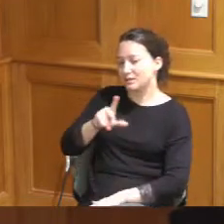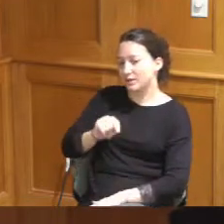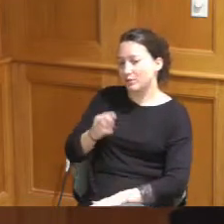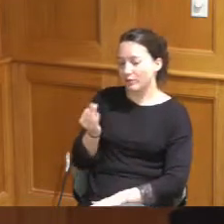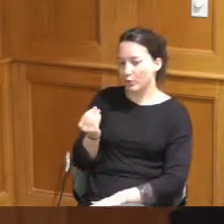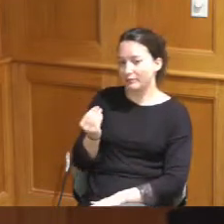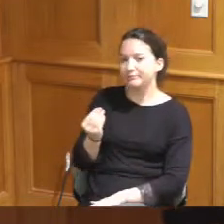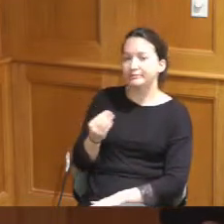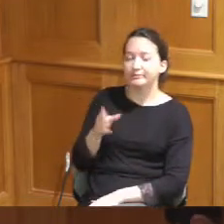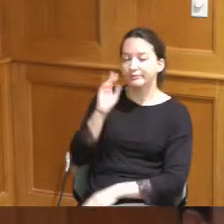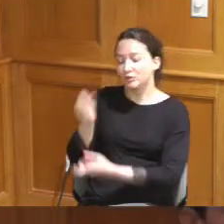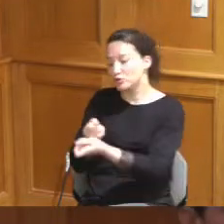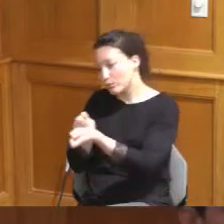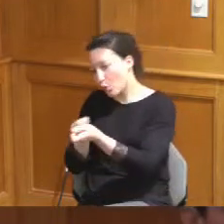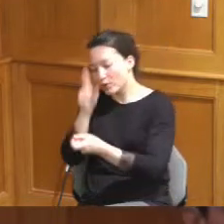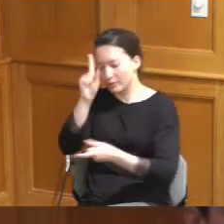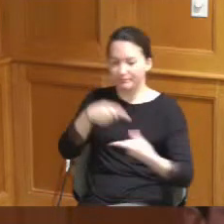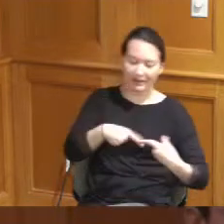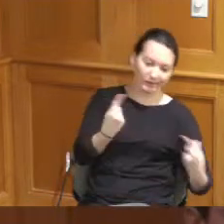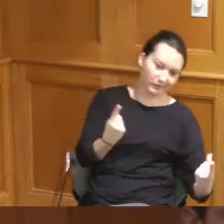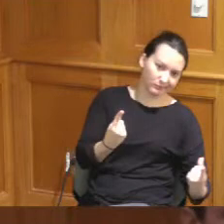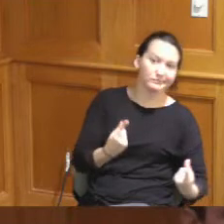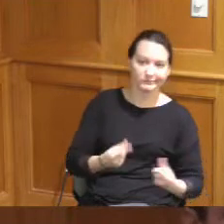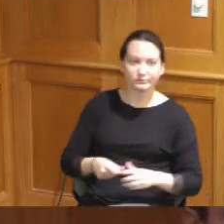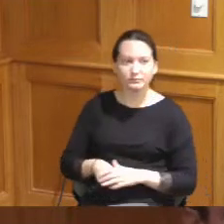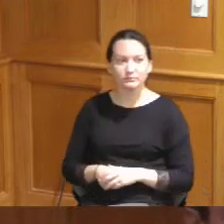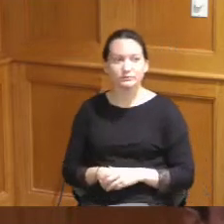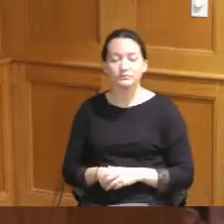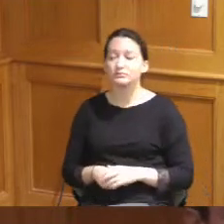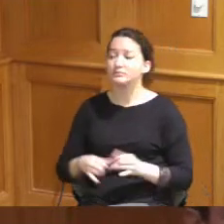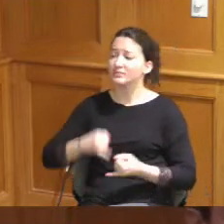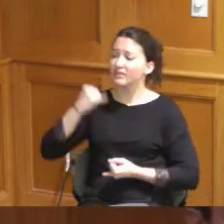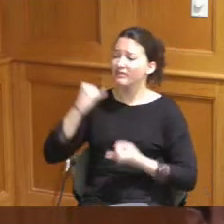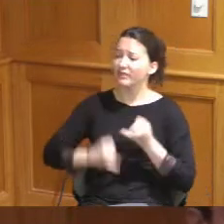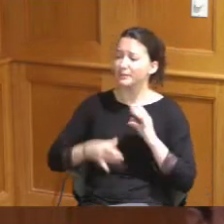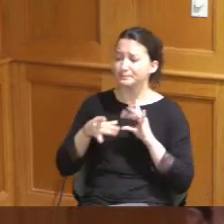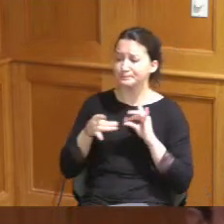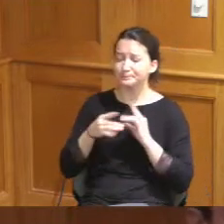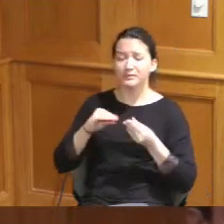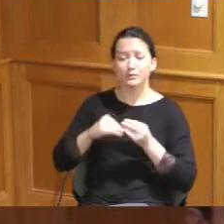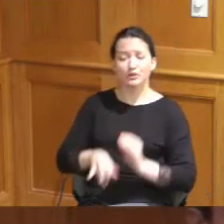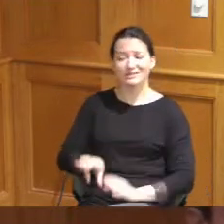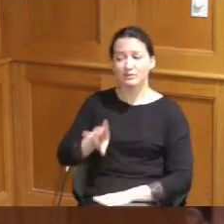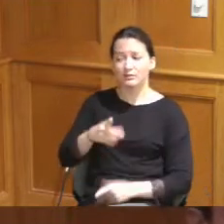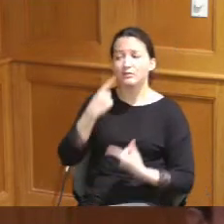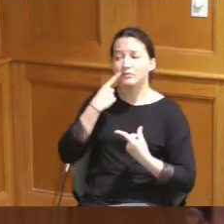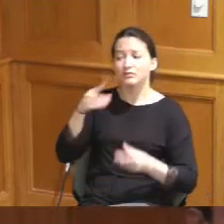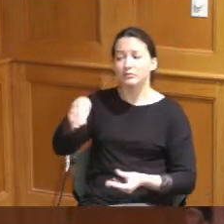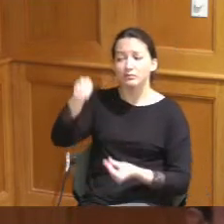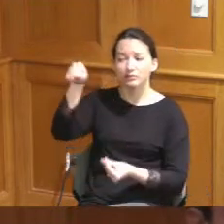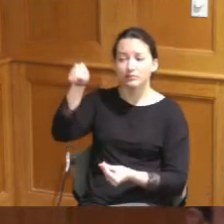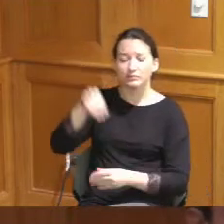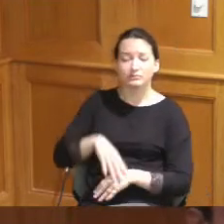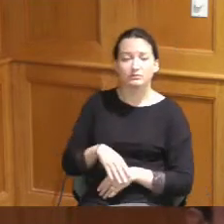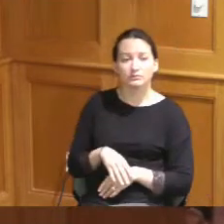for or against that particular project and our final item item seven is a resolution allowing